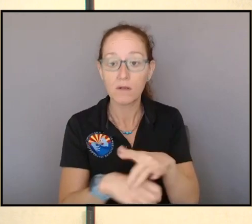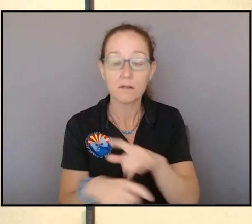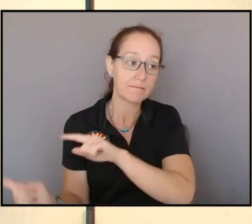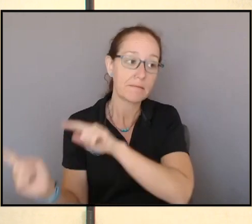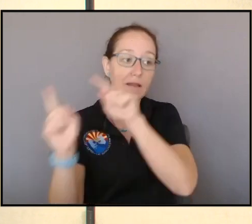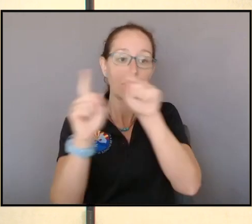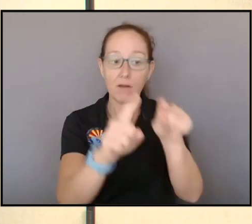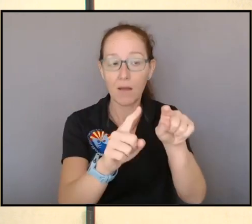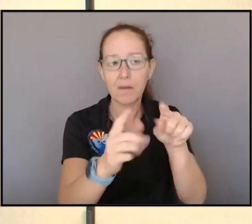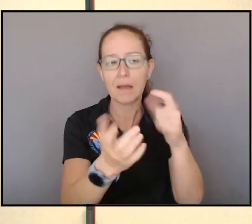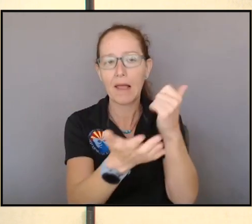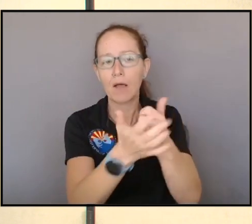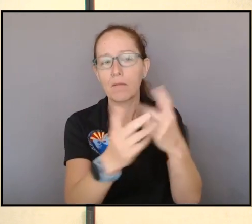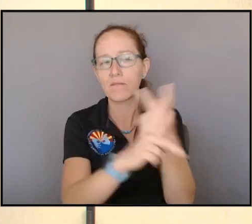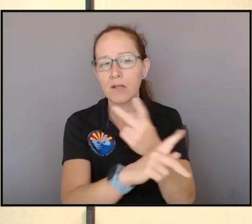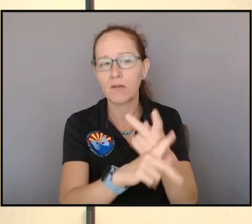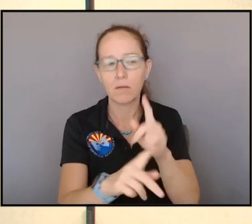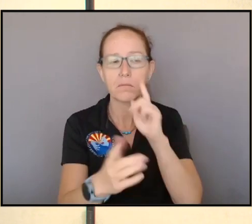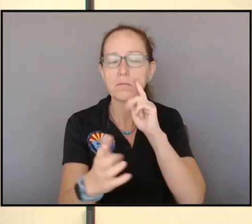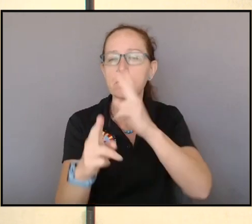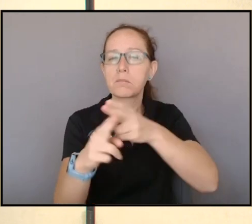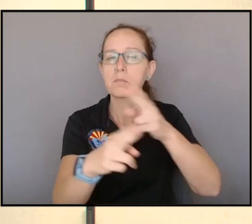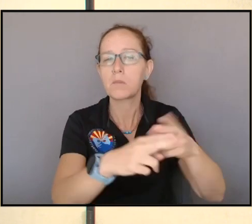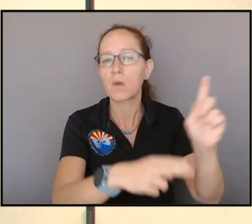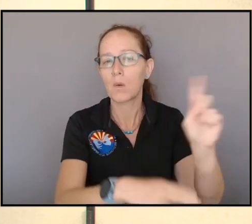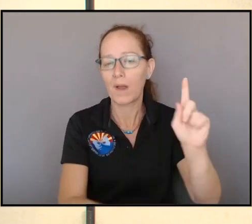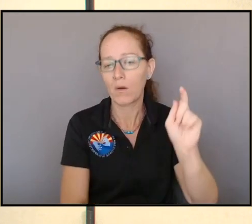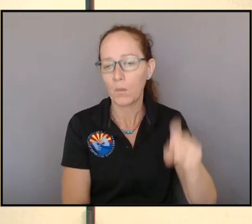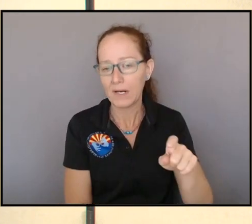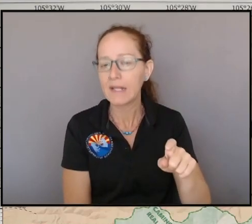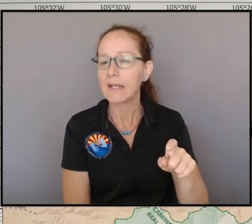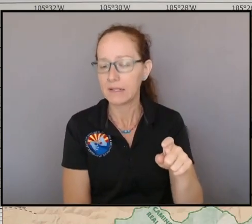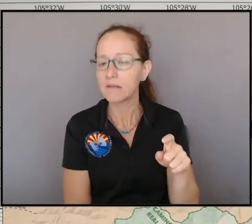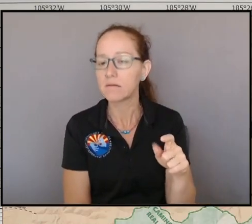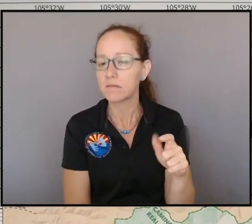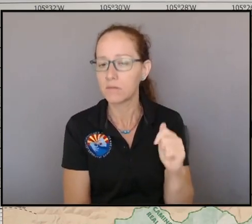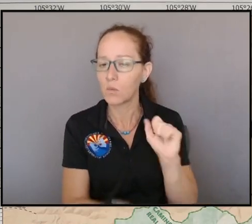structure prep up in the Angel Fire area. Coming out to the